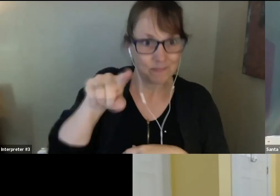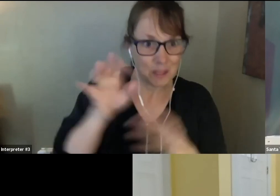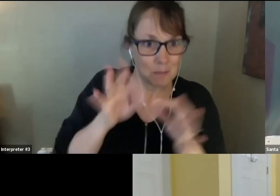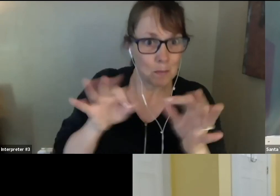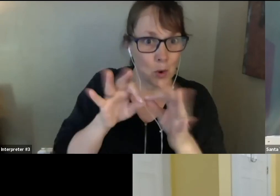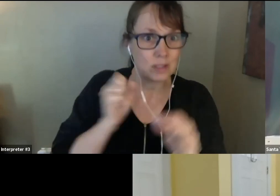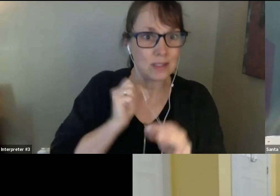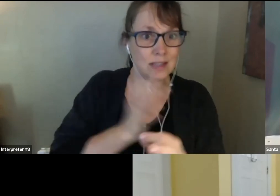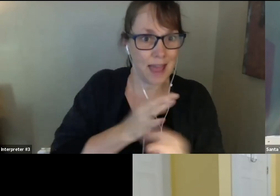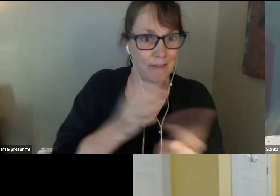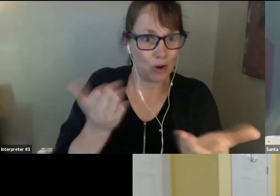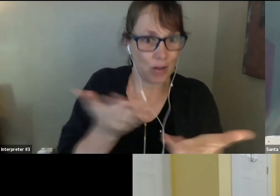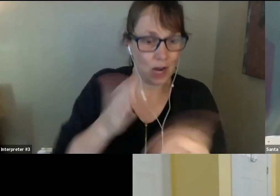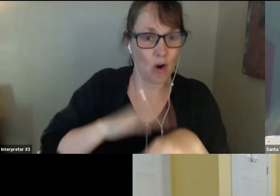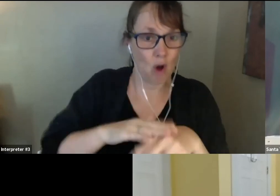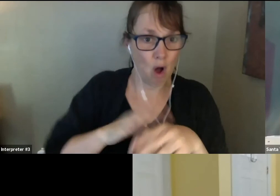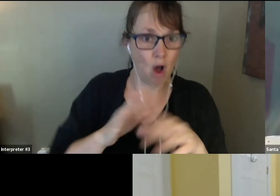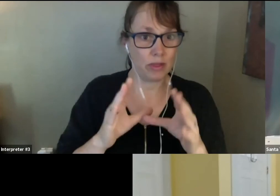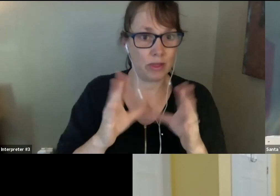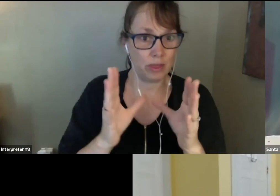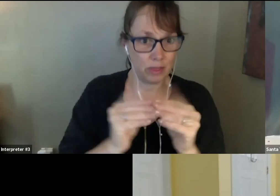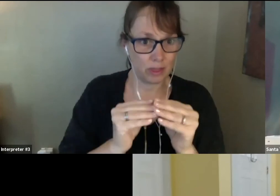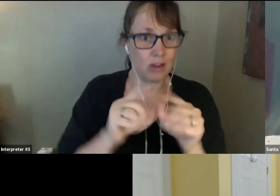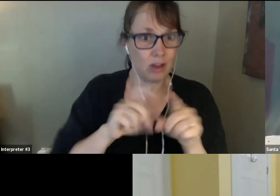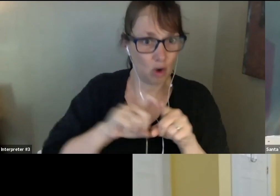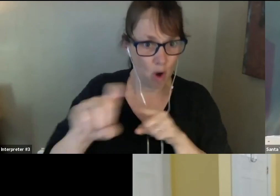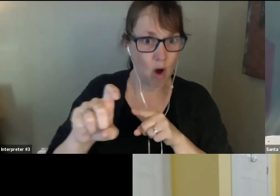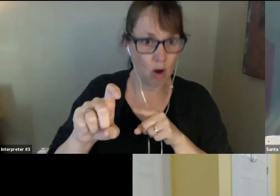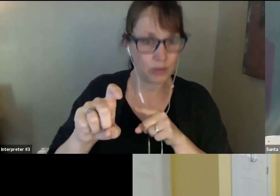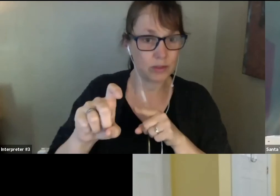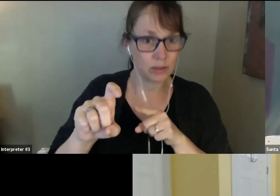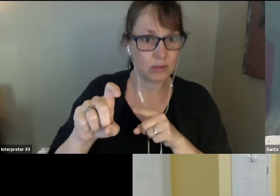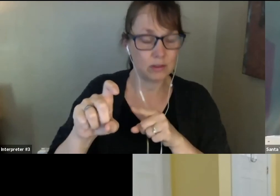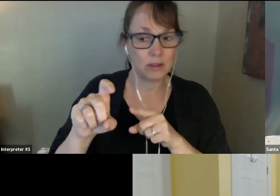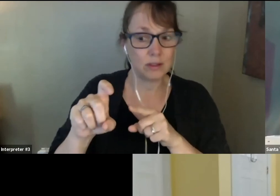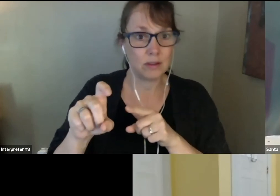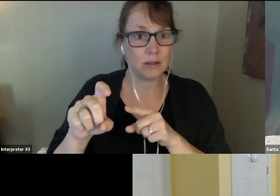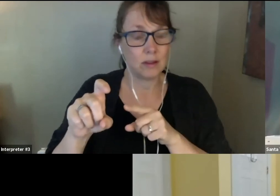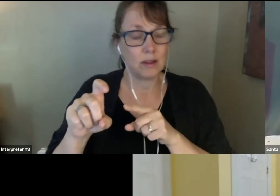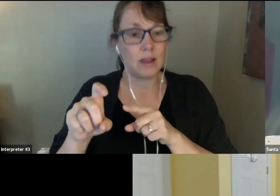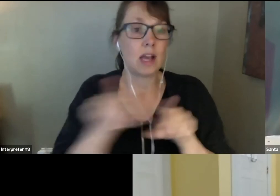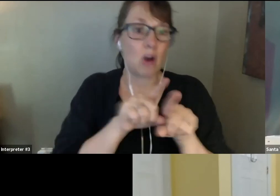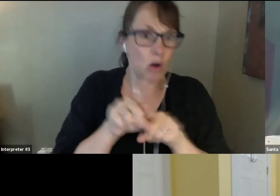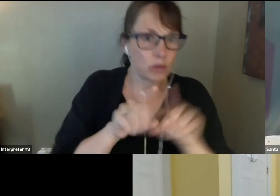take it at the programmatic level. But also that we’re developing this whole parallel